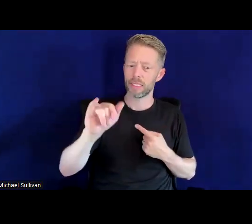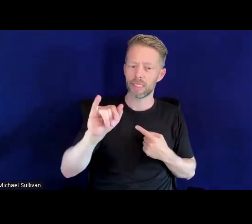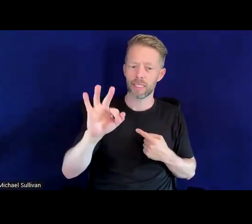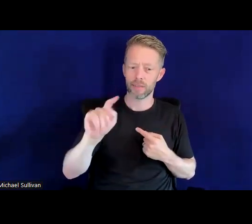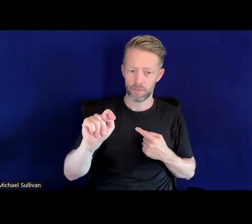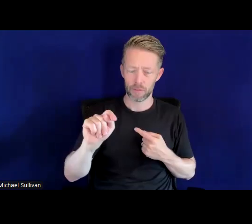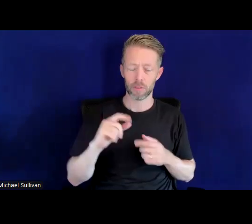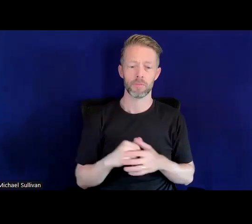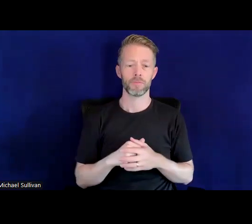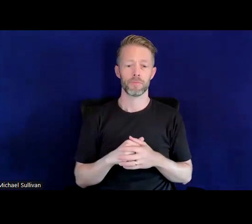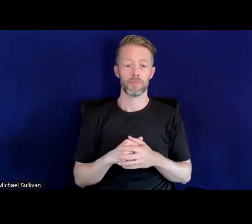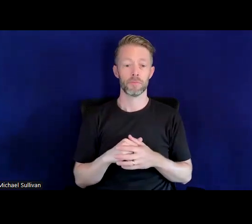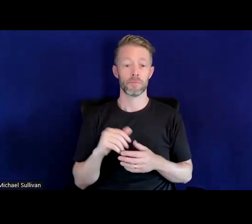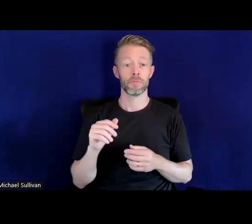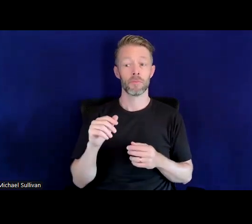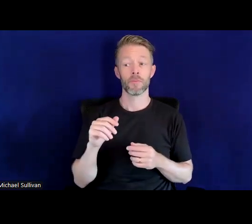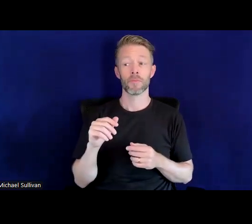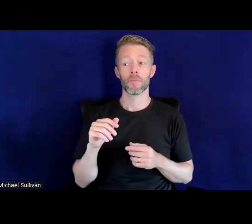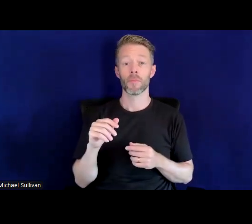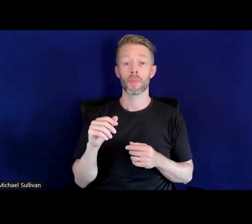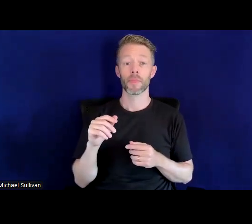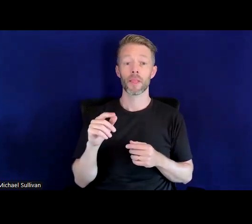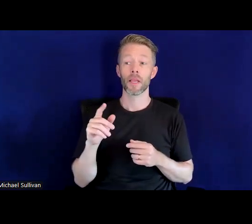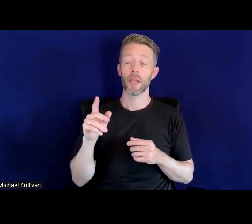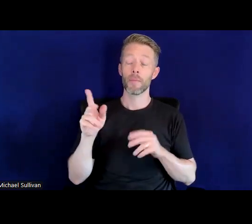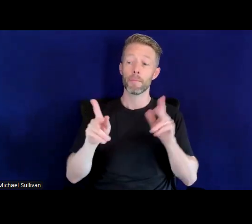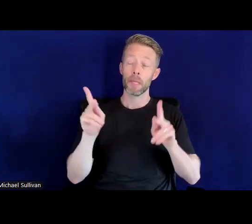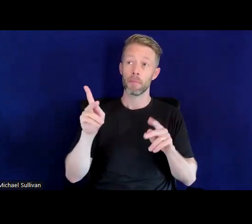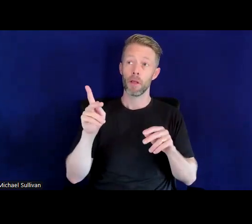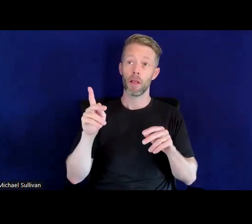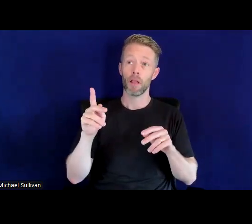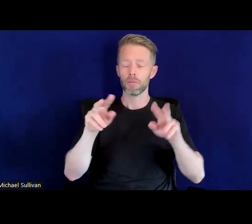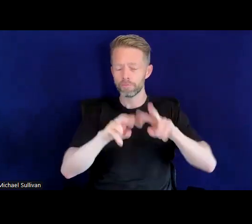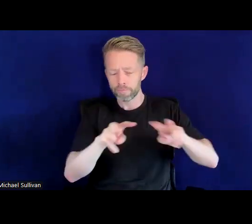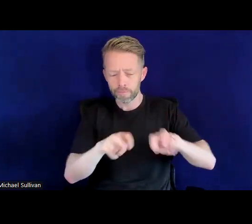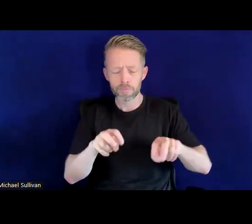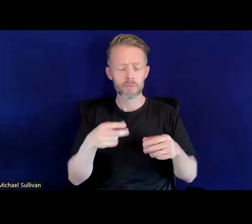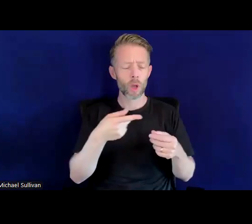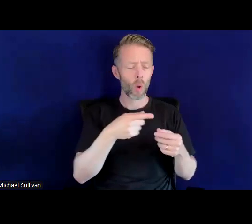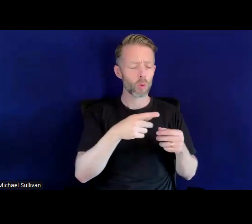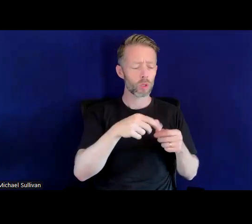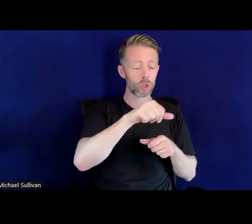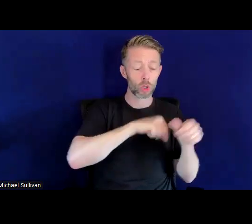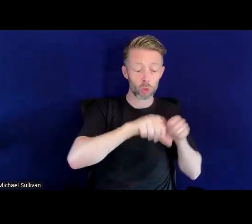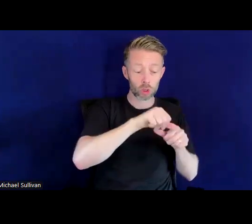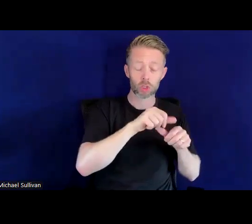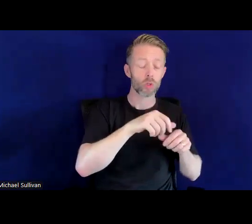socially, people were trying to make those changes, so sometimes people say what came first, the social change or the law. Did